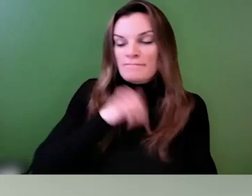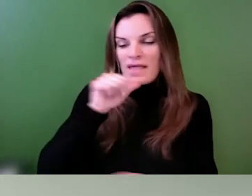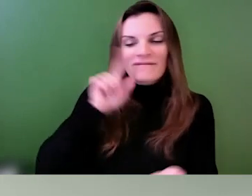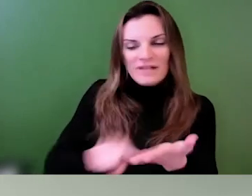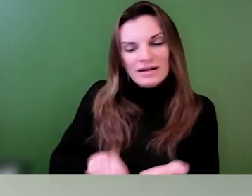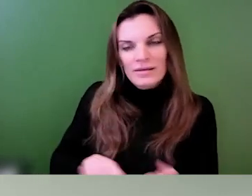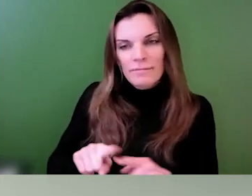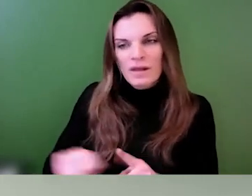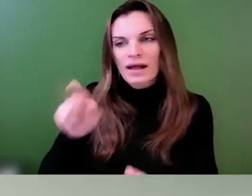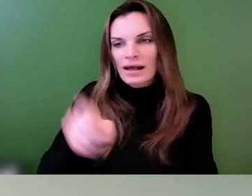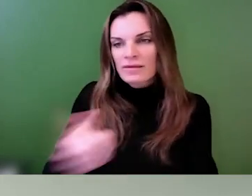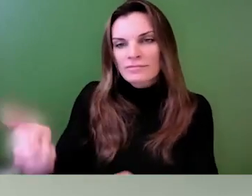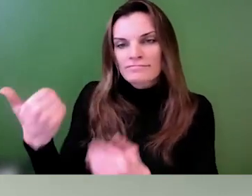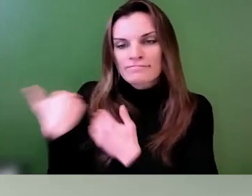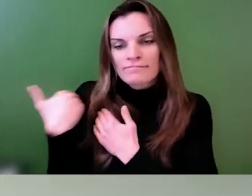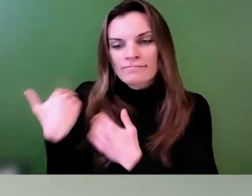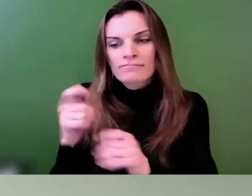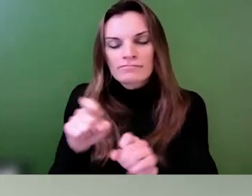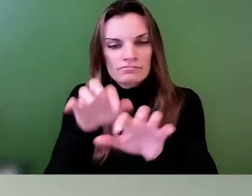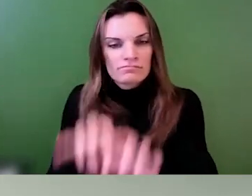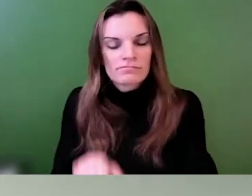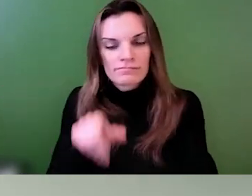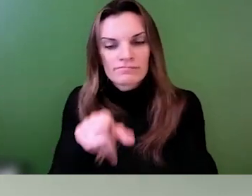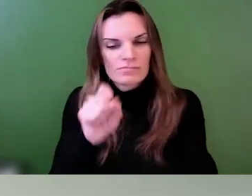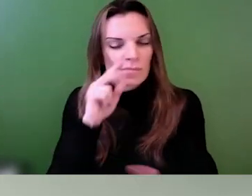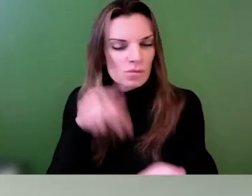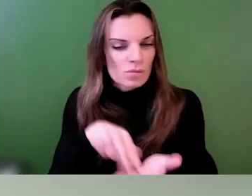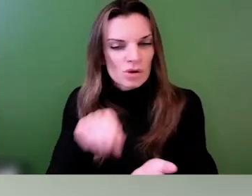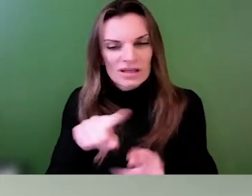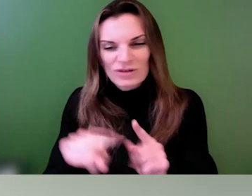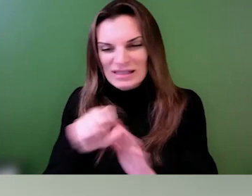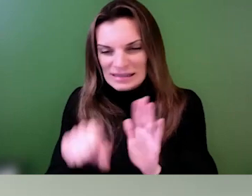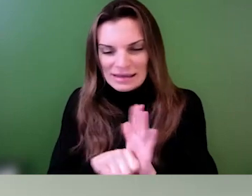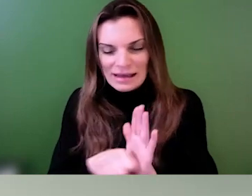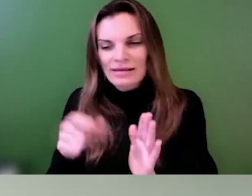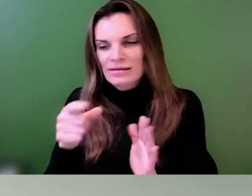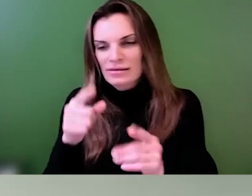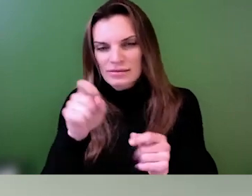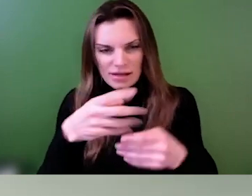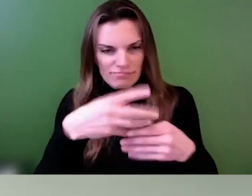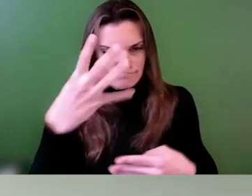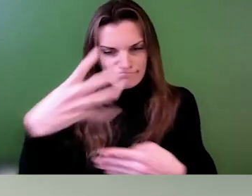can sort by state. It's fairly expansive. So hopefully there